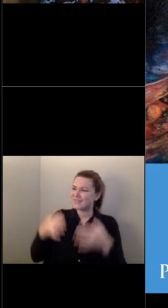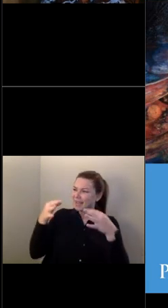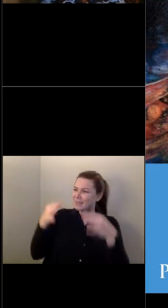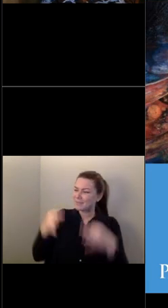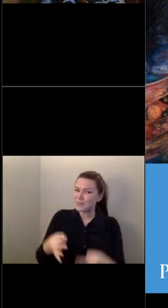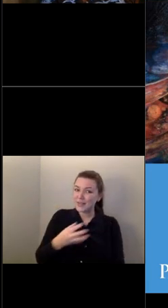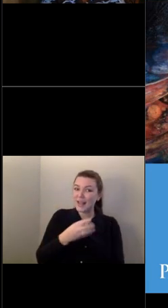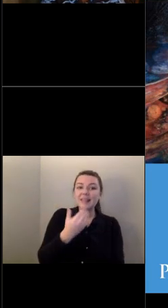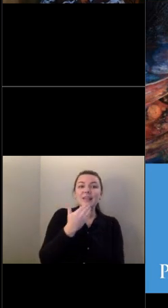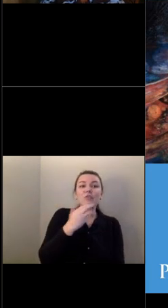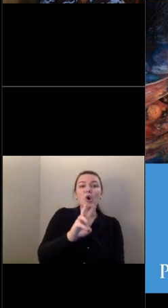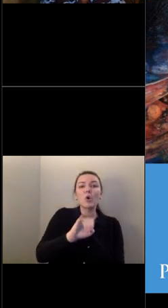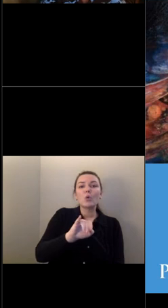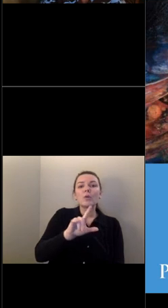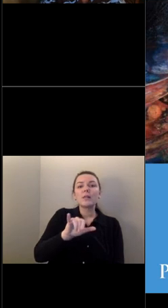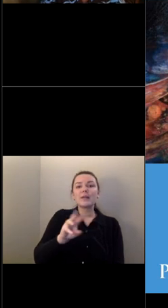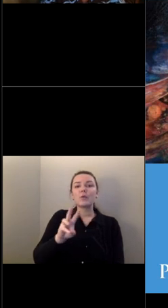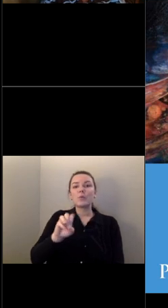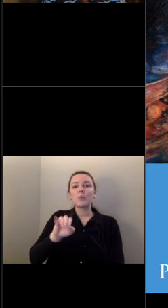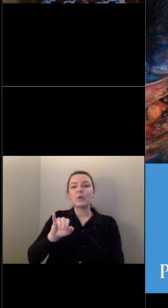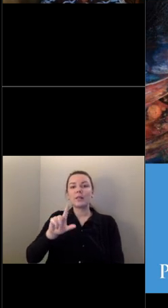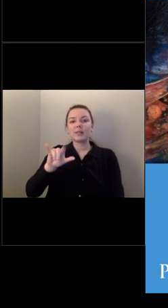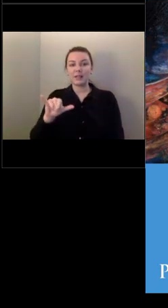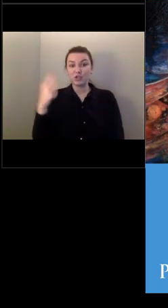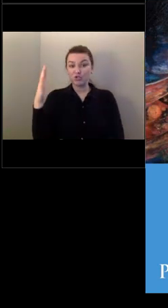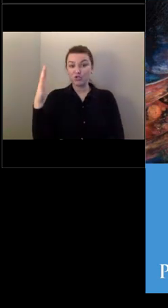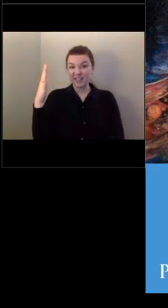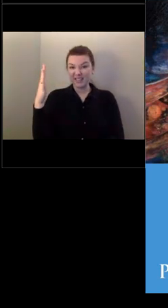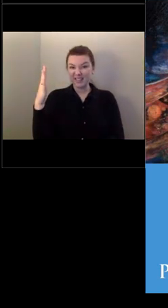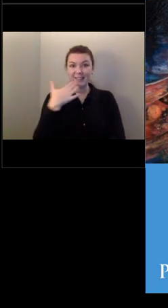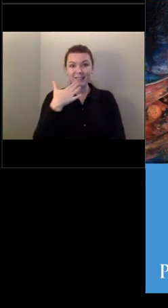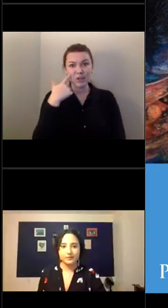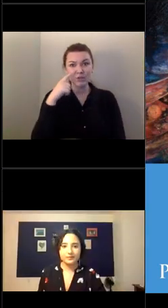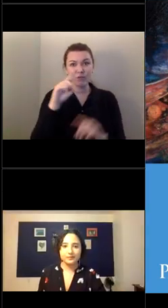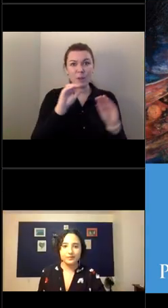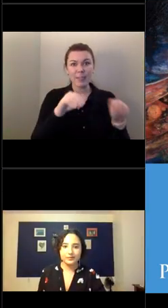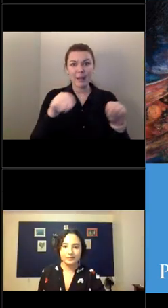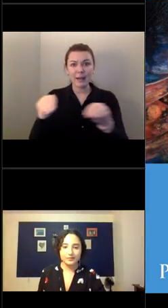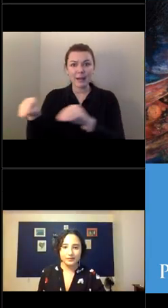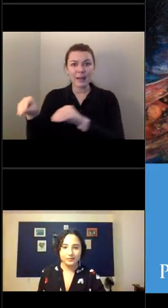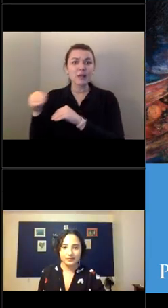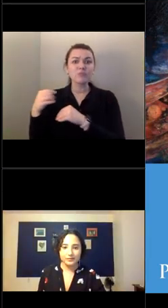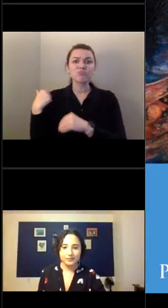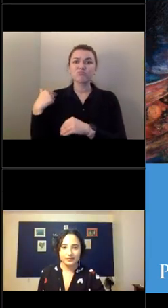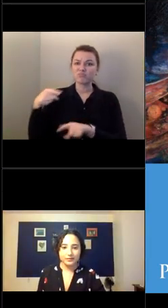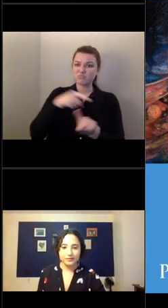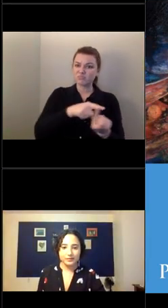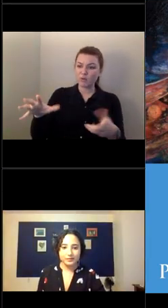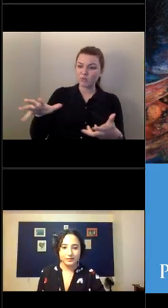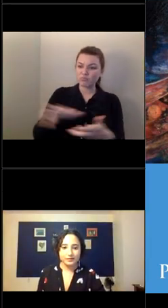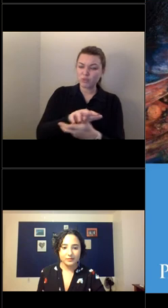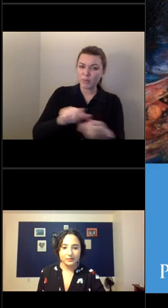because they were hurt by invasives that came through. So wiliwili trees are culturally important in Hawaii.